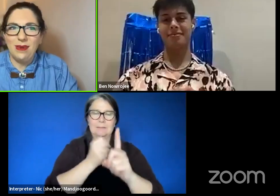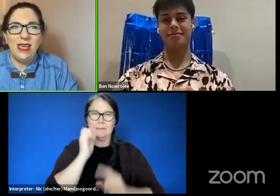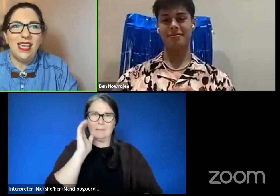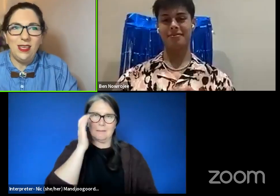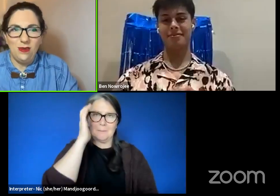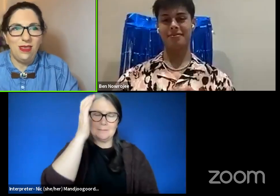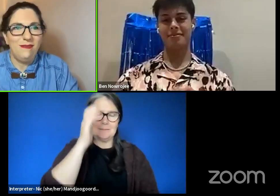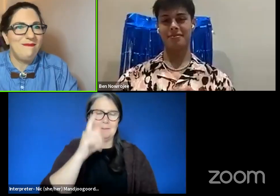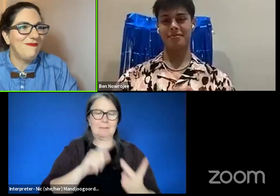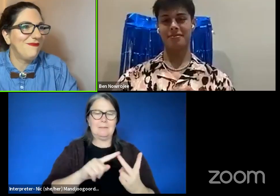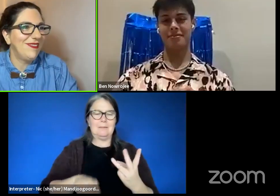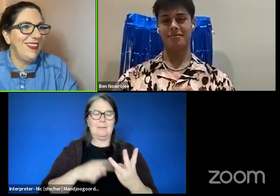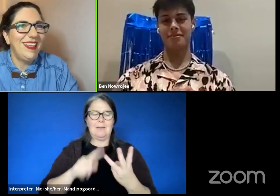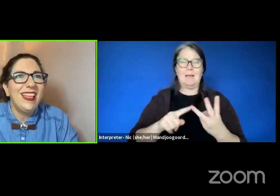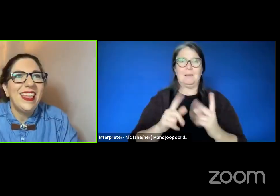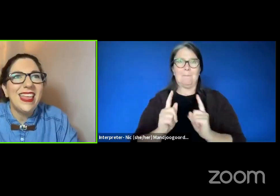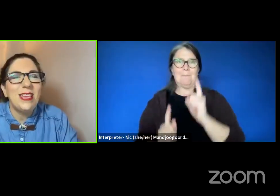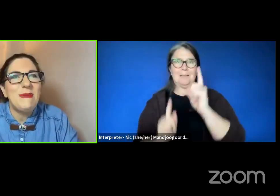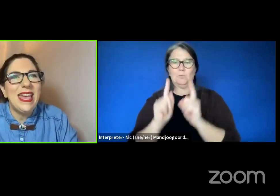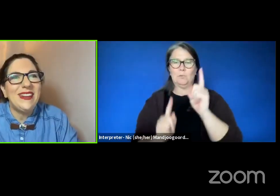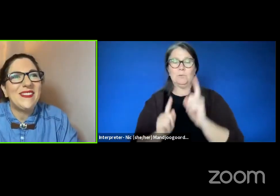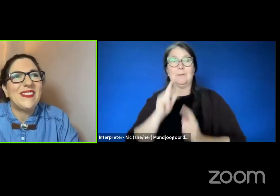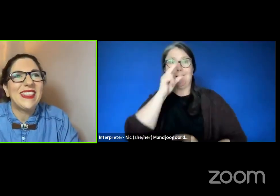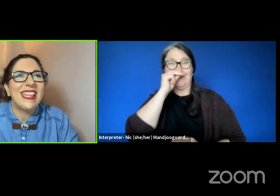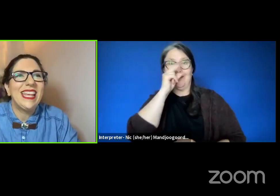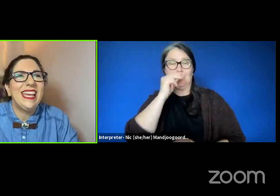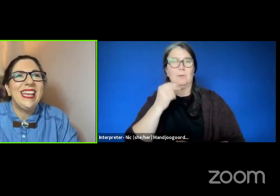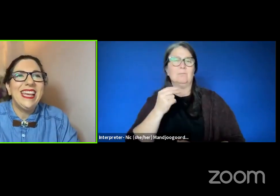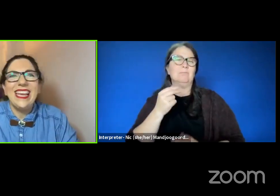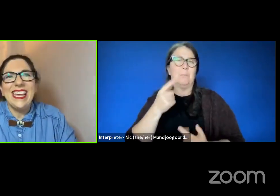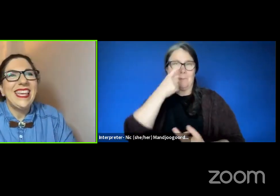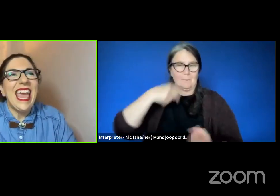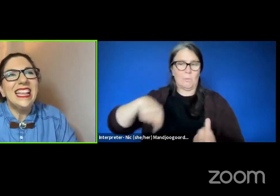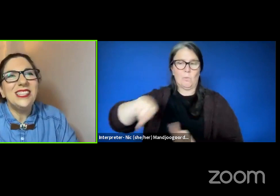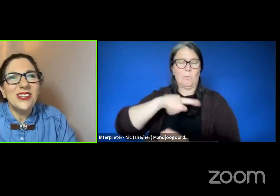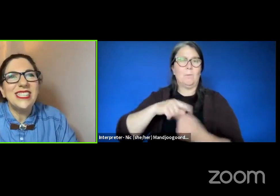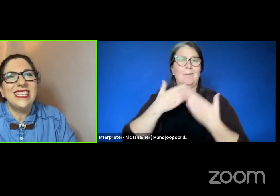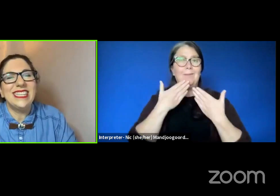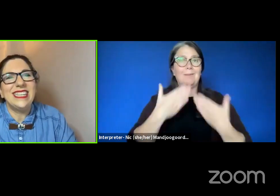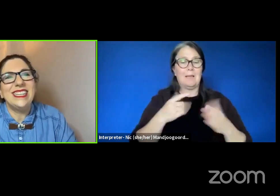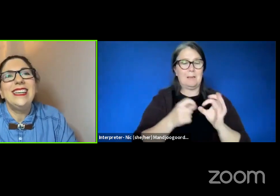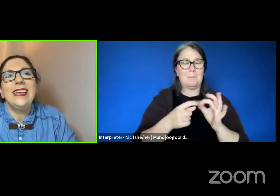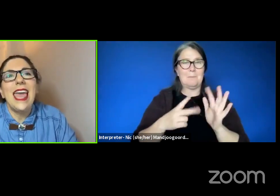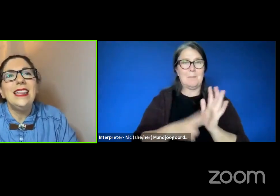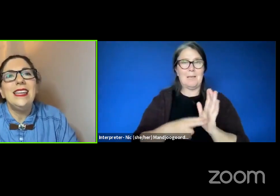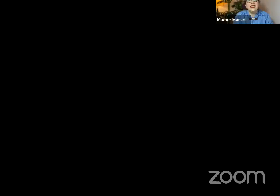based based queer and wellbeing for based queer and wellbeing programs and mentors upcoming you programs and mentors upcoming you.